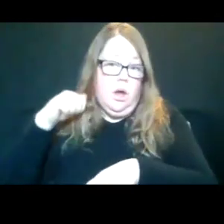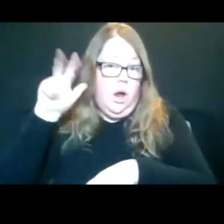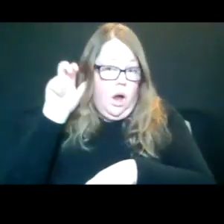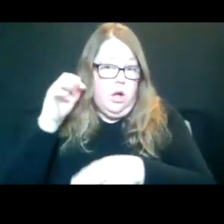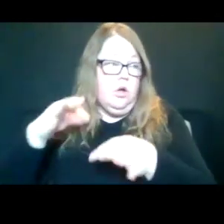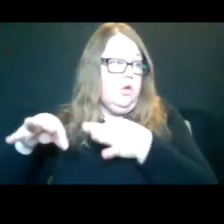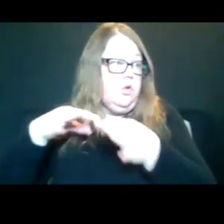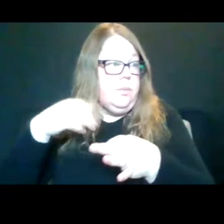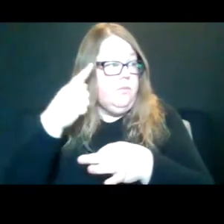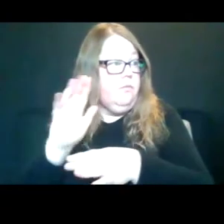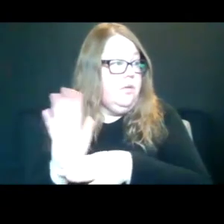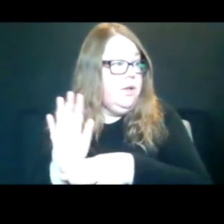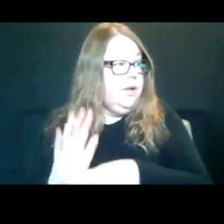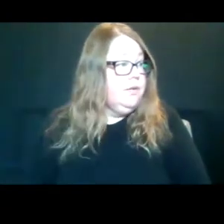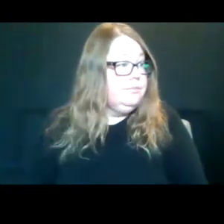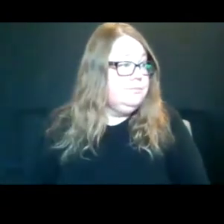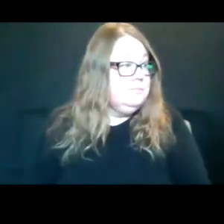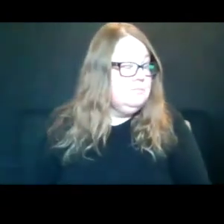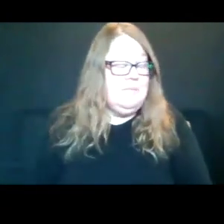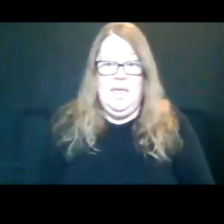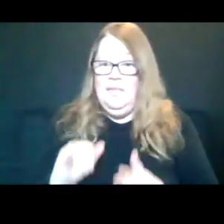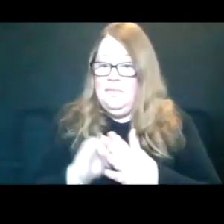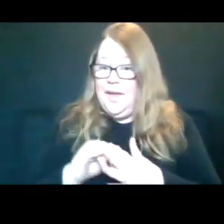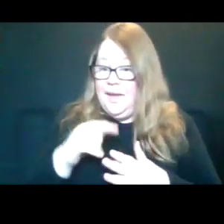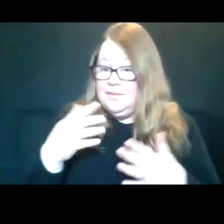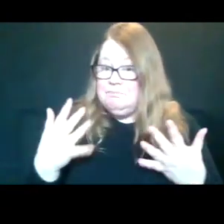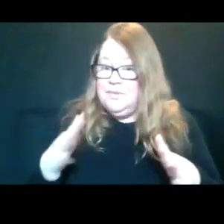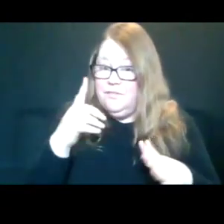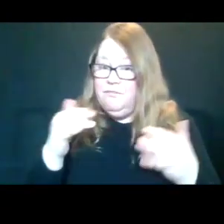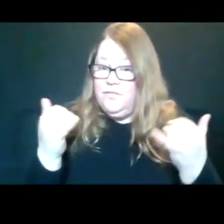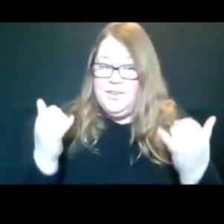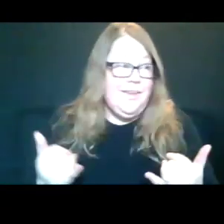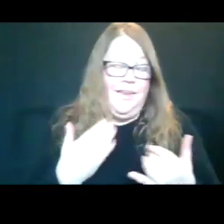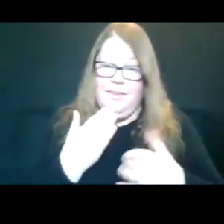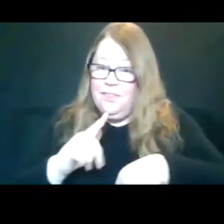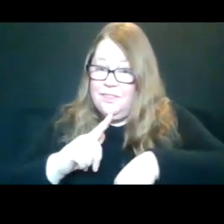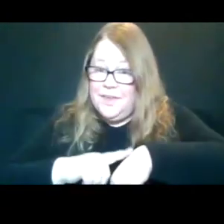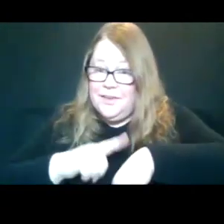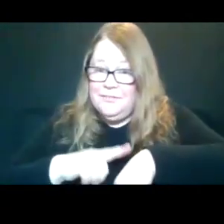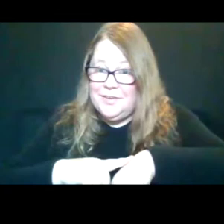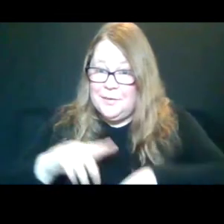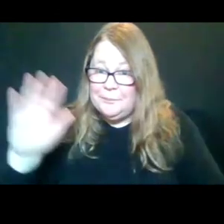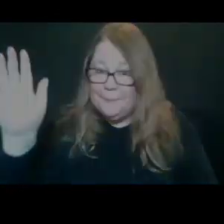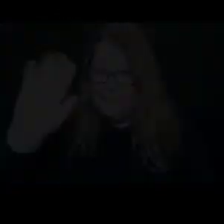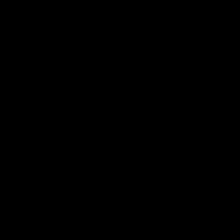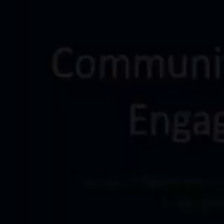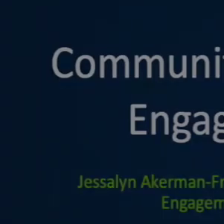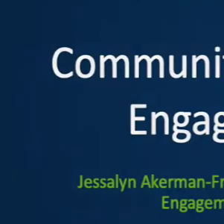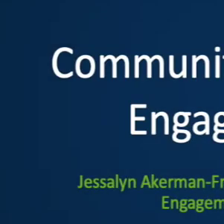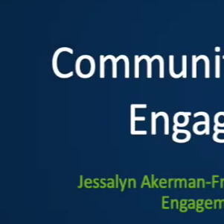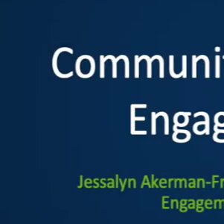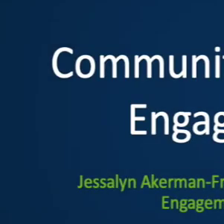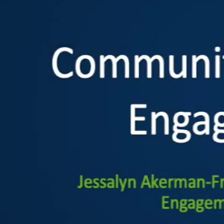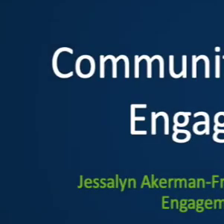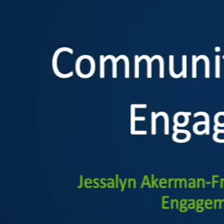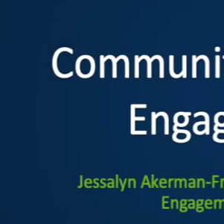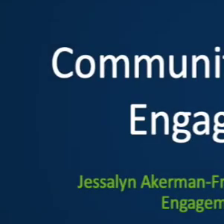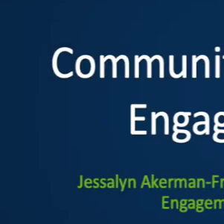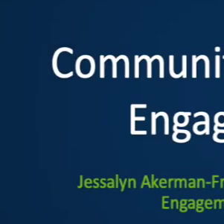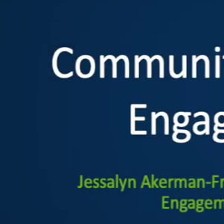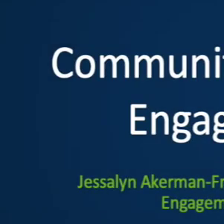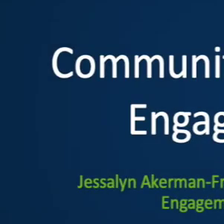descriptions for videos. Thank you for your time. Good-bye.